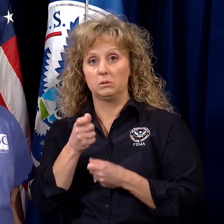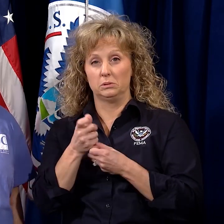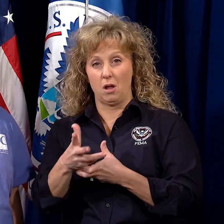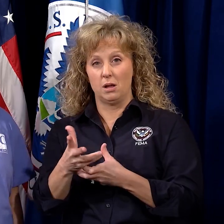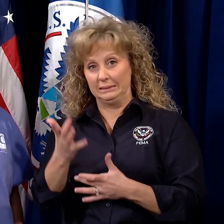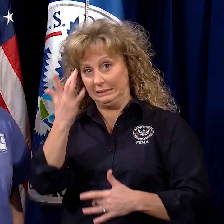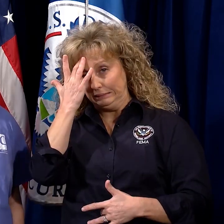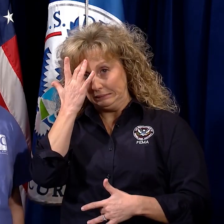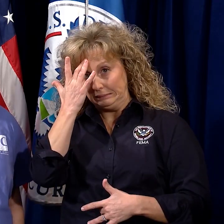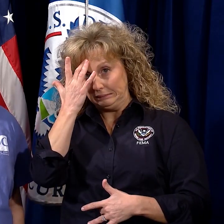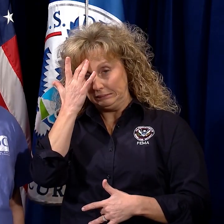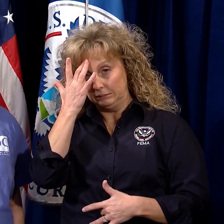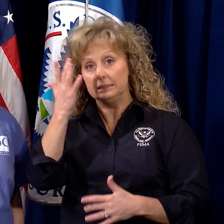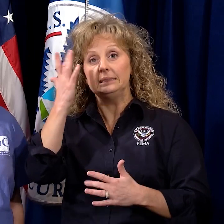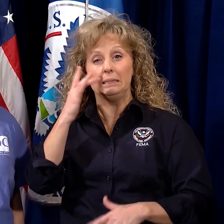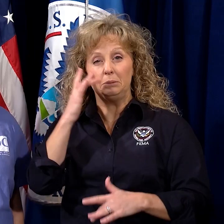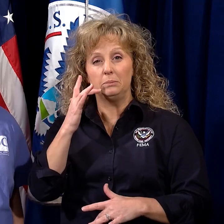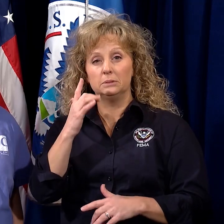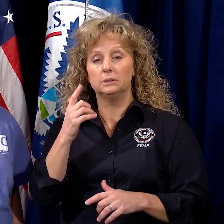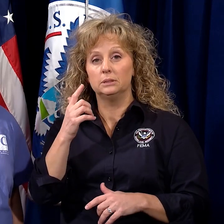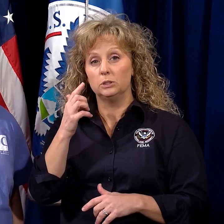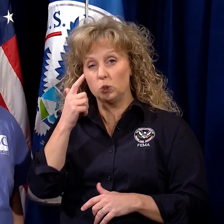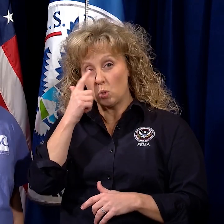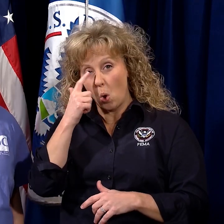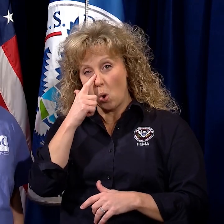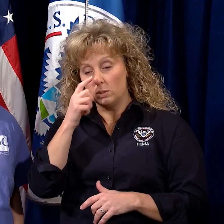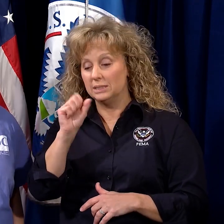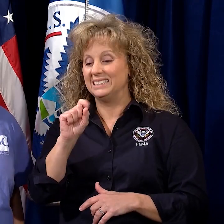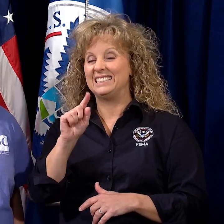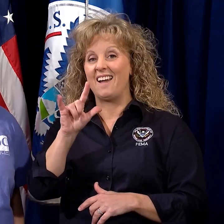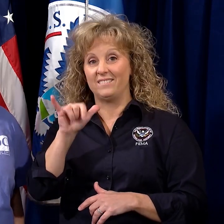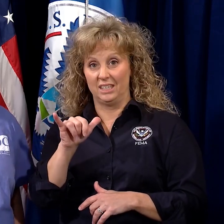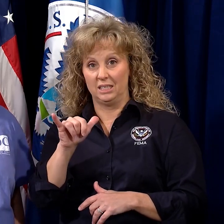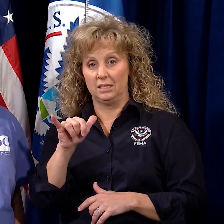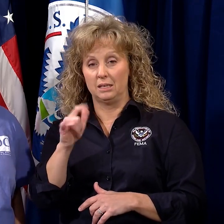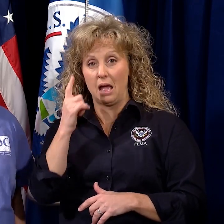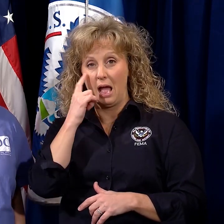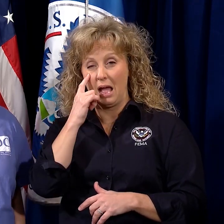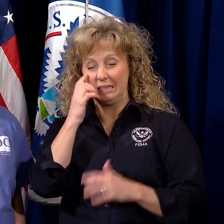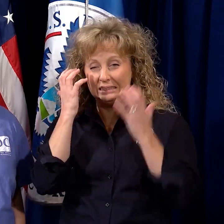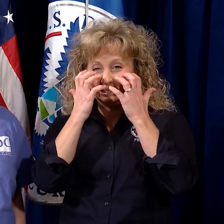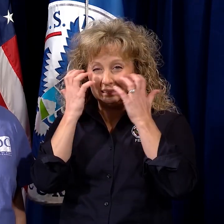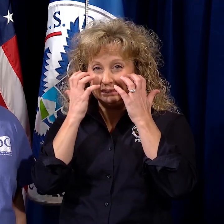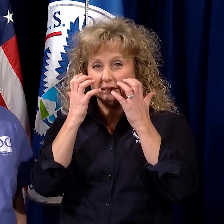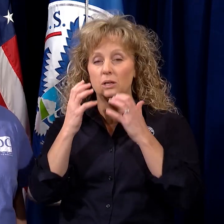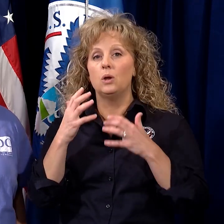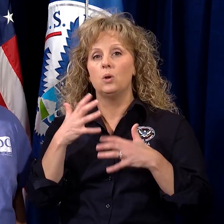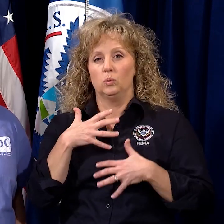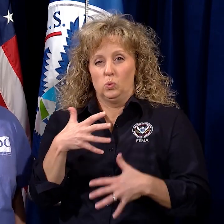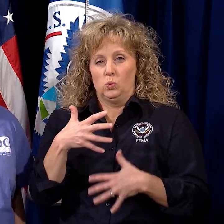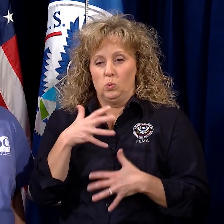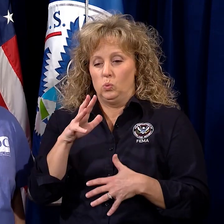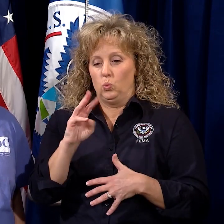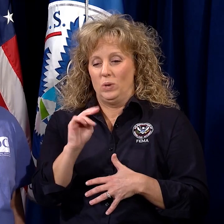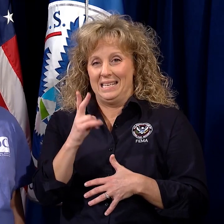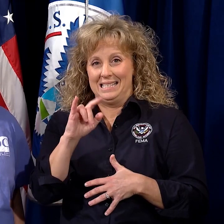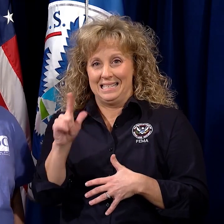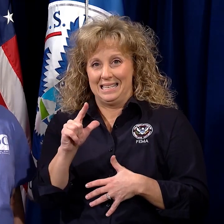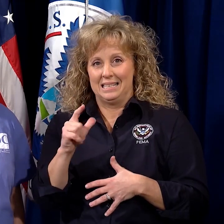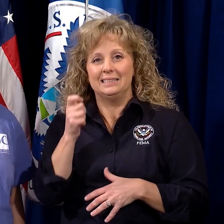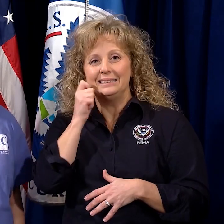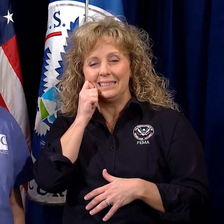Symptoms may be stuffy nose, irritated eyes, wheezing, or skin irritation.